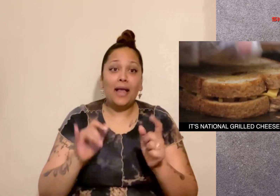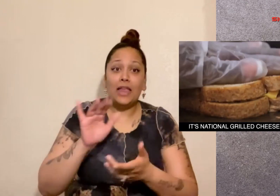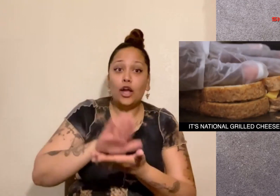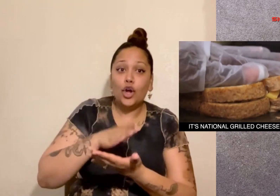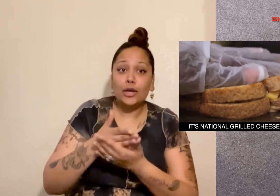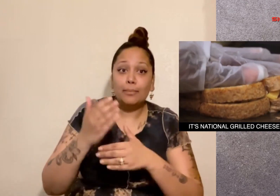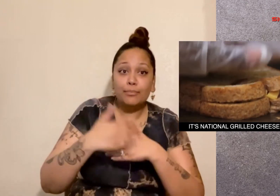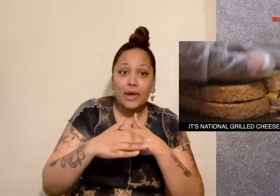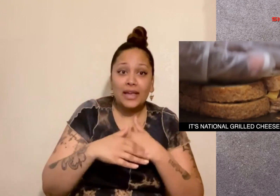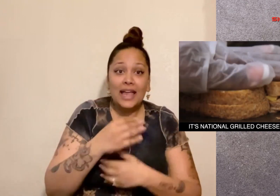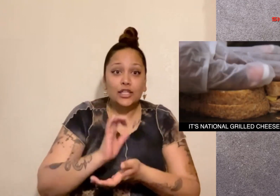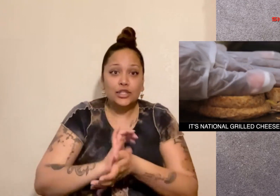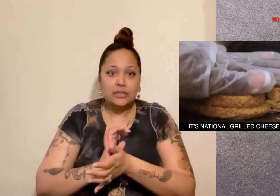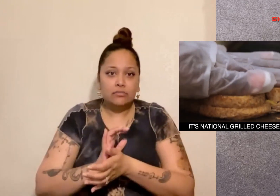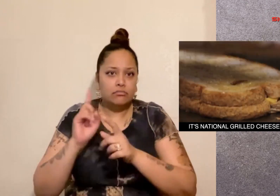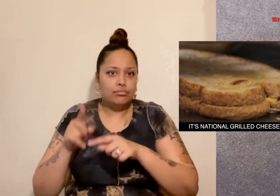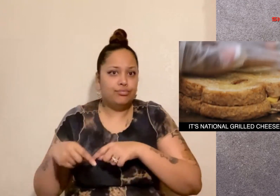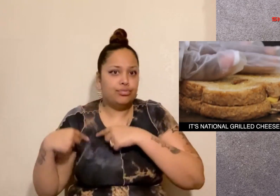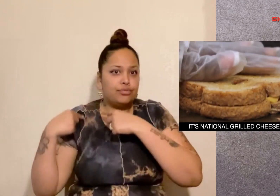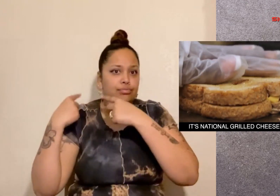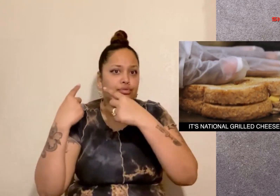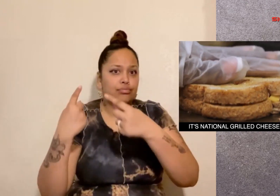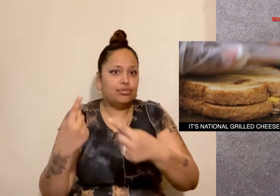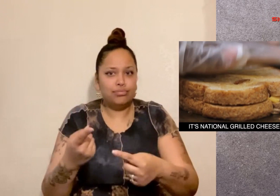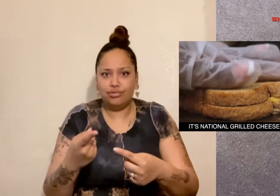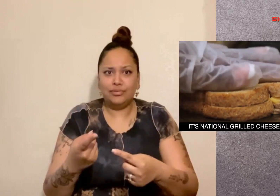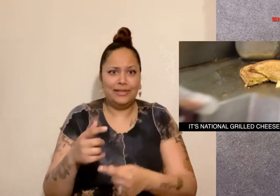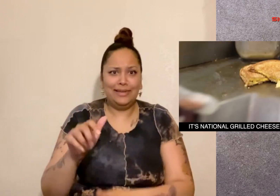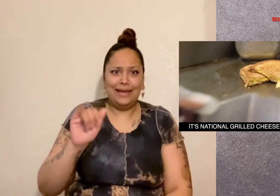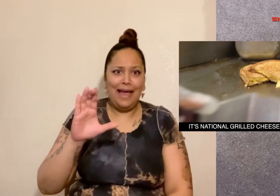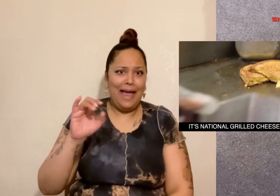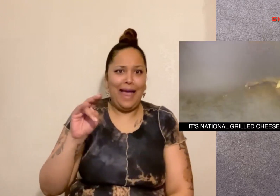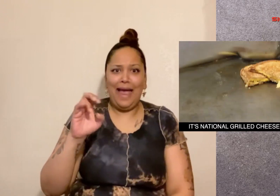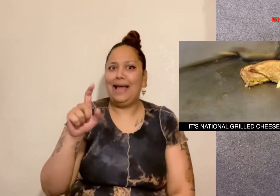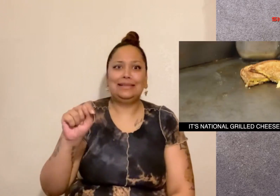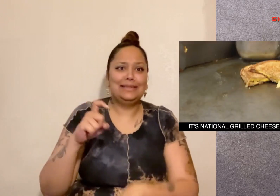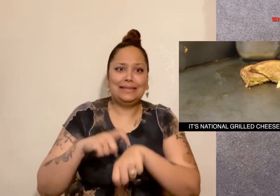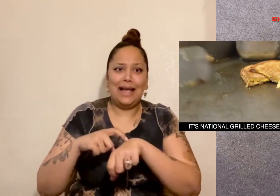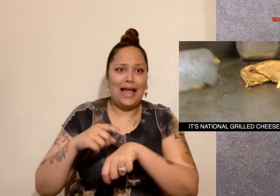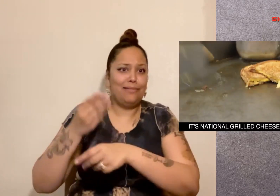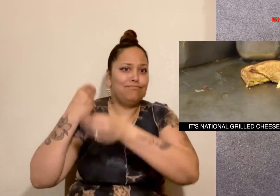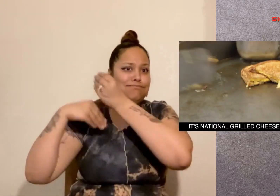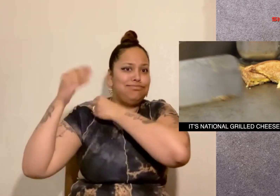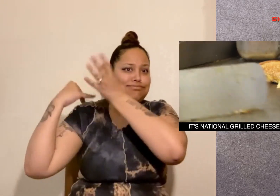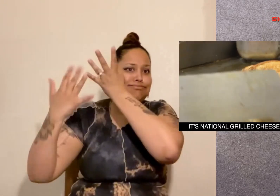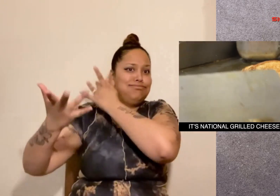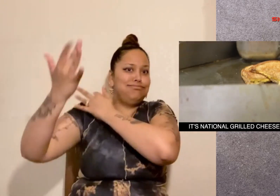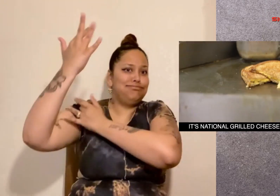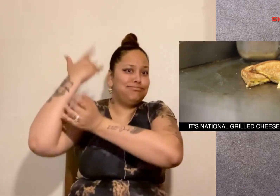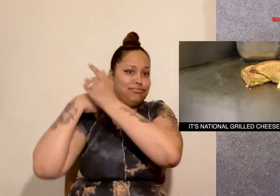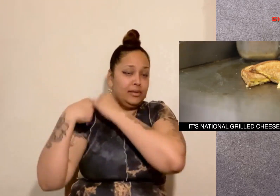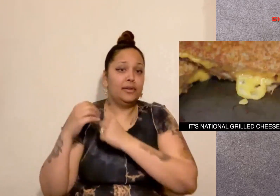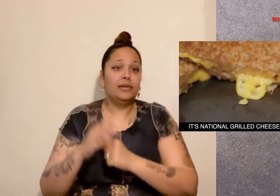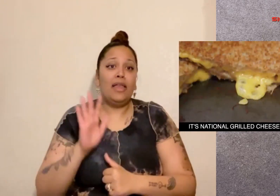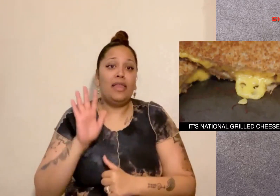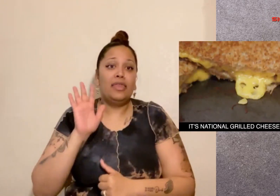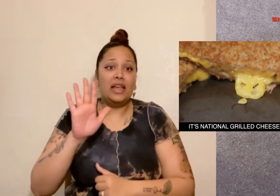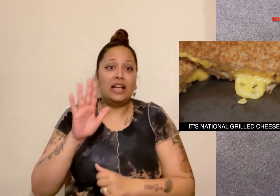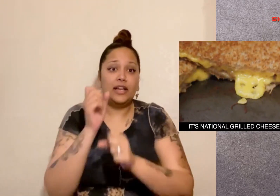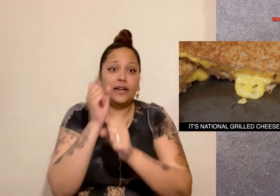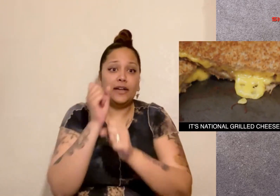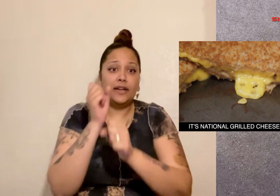food was invented but cooked bread and cheese has been around since ancient times the version